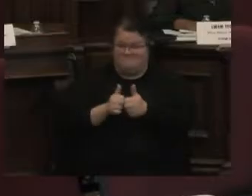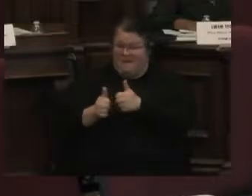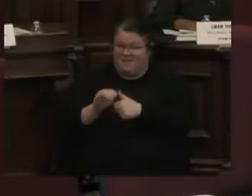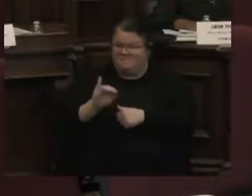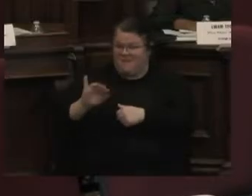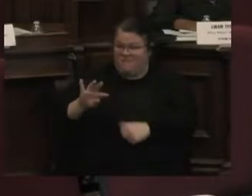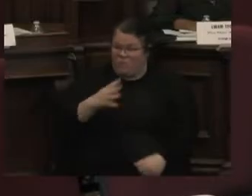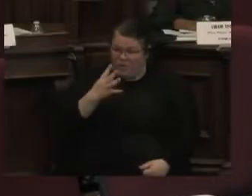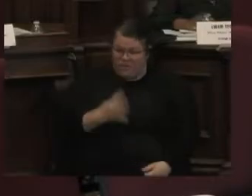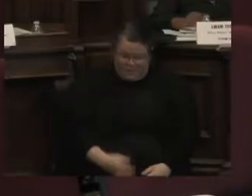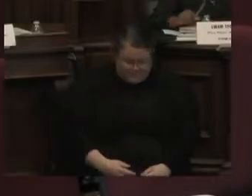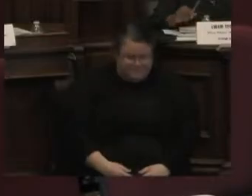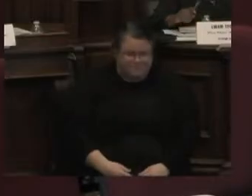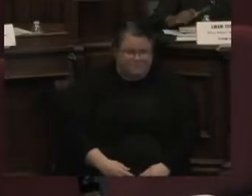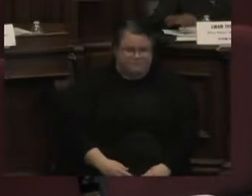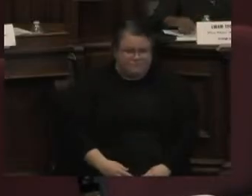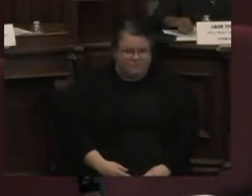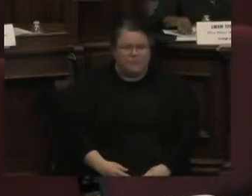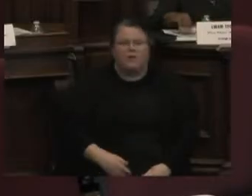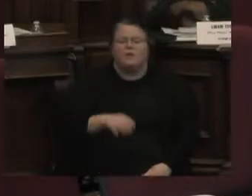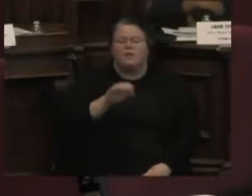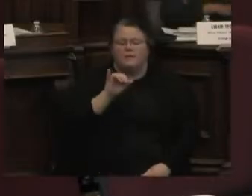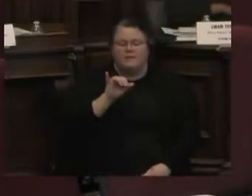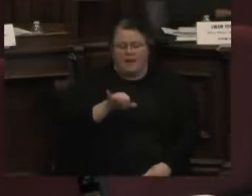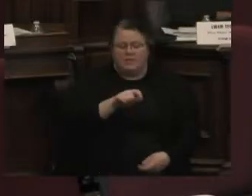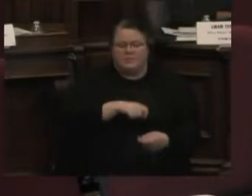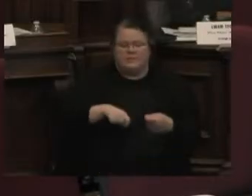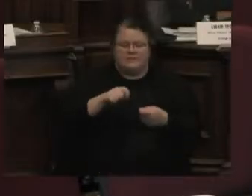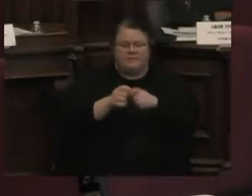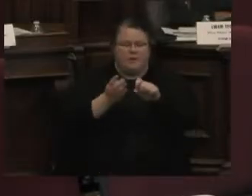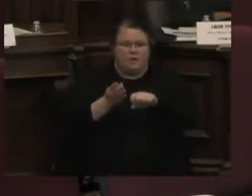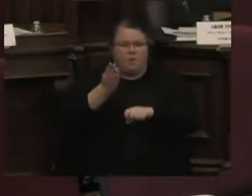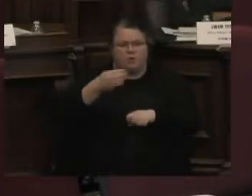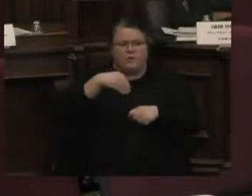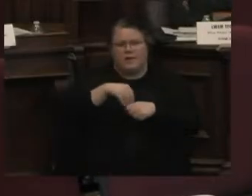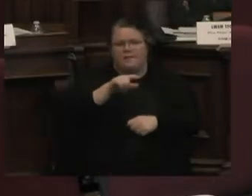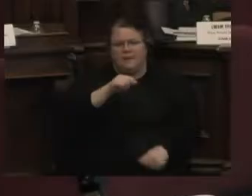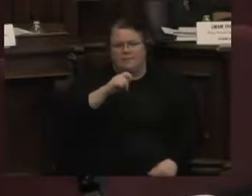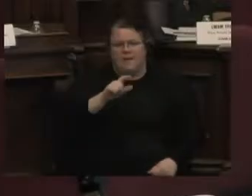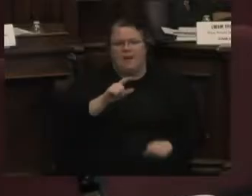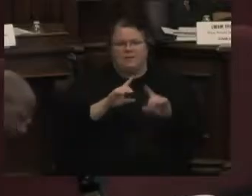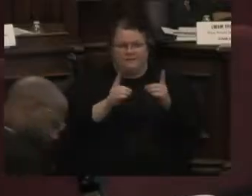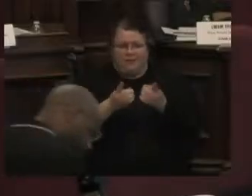was May 4th. That date has